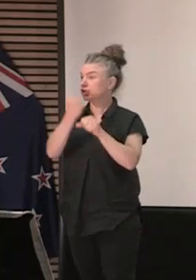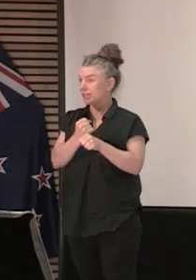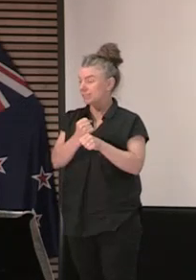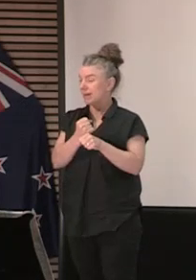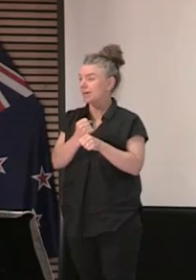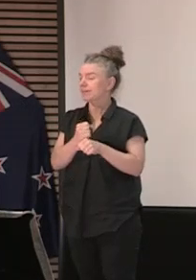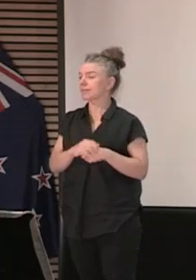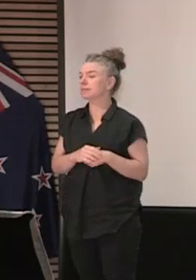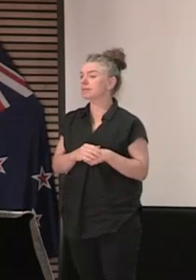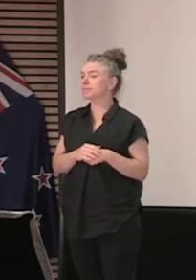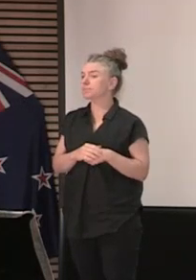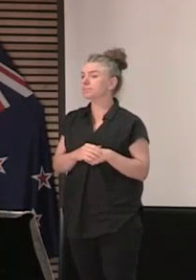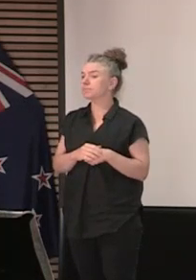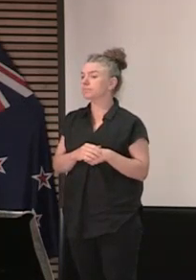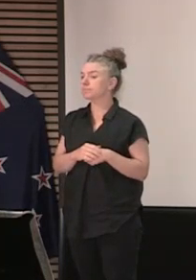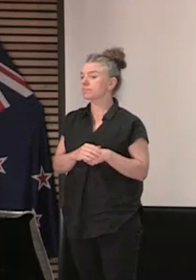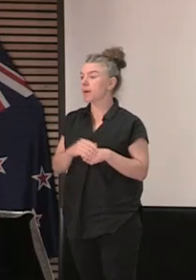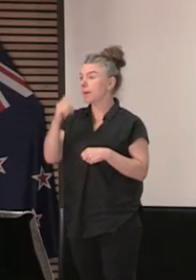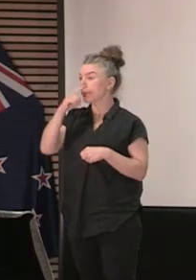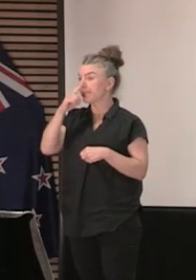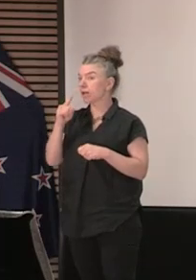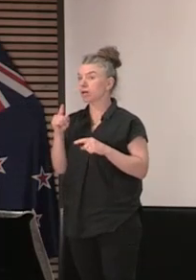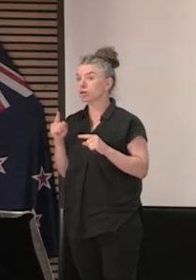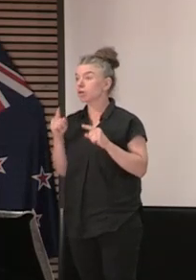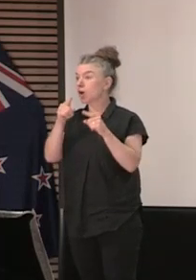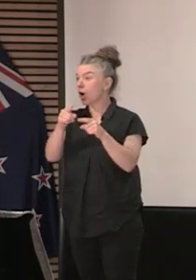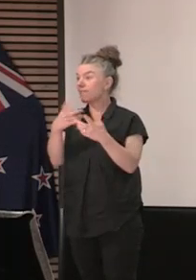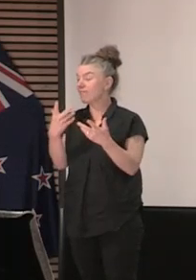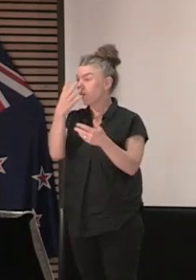to the end of April, the time. . for those priority groups to.